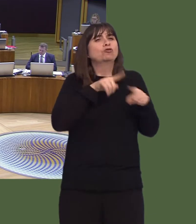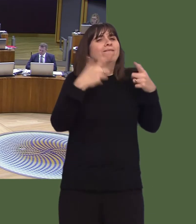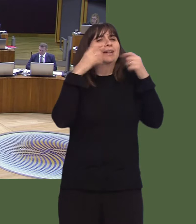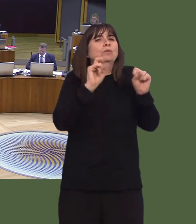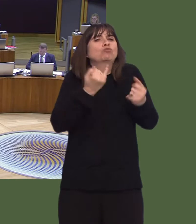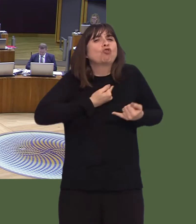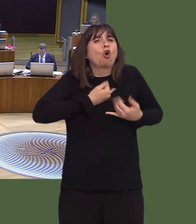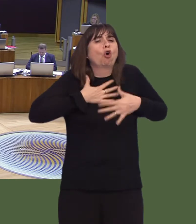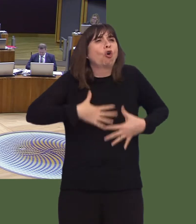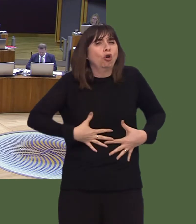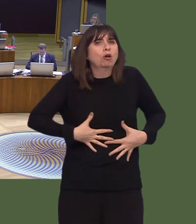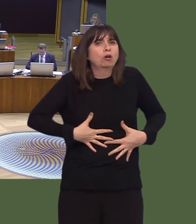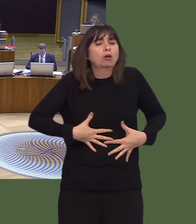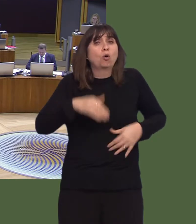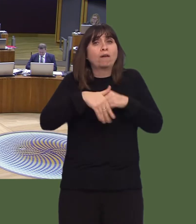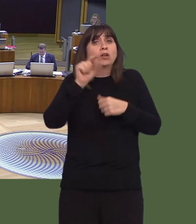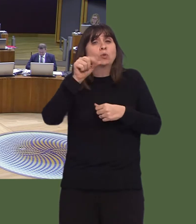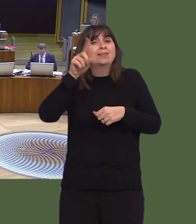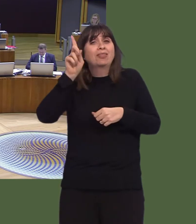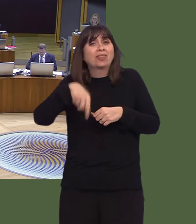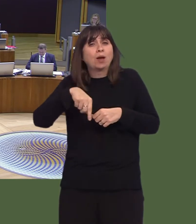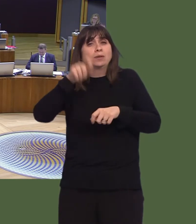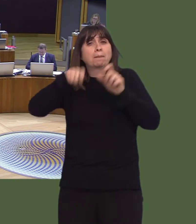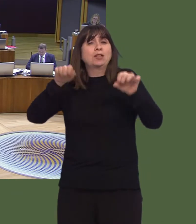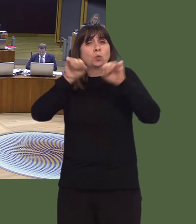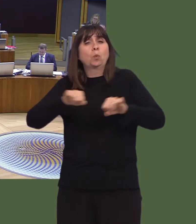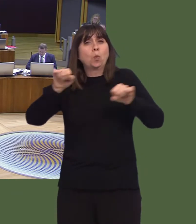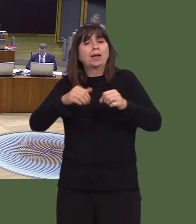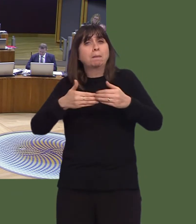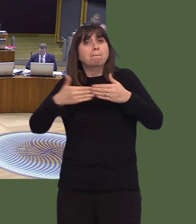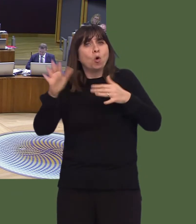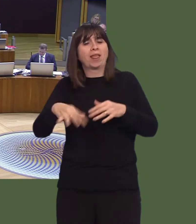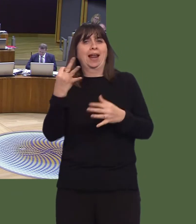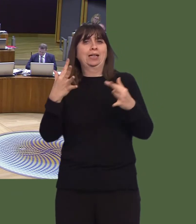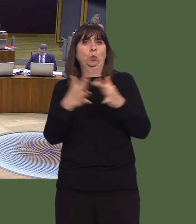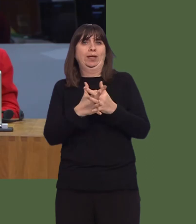In December, we saw over 20,000 patients waiting more than eight weeks, and over 1,000 patients